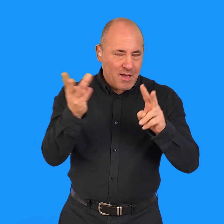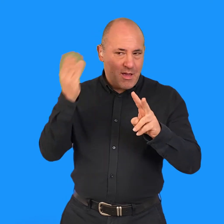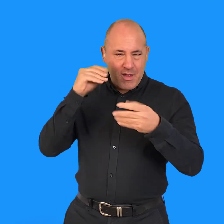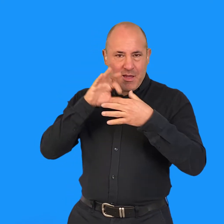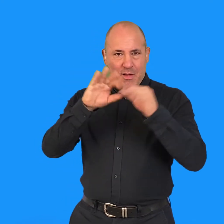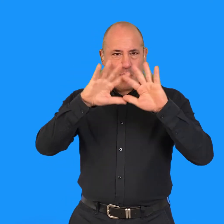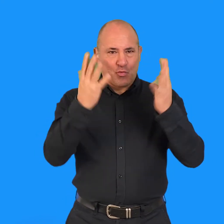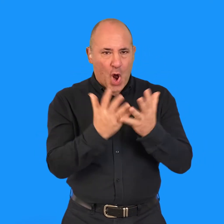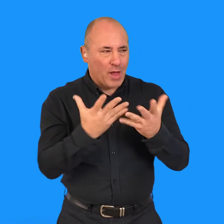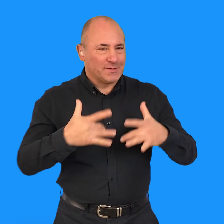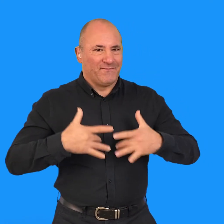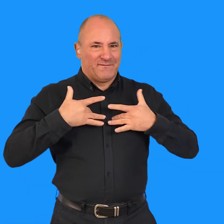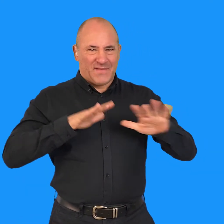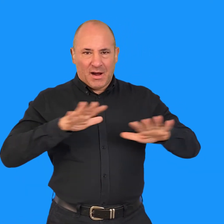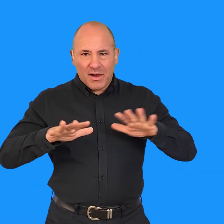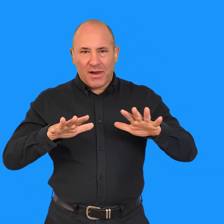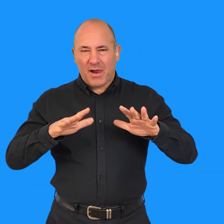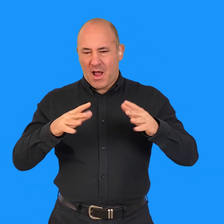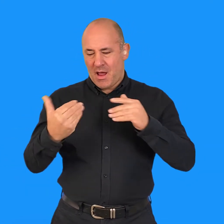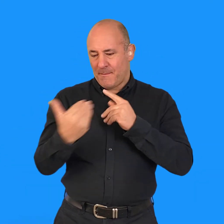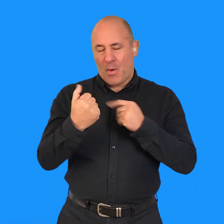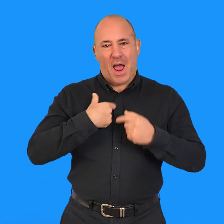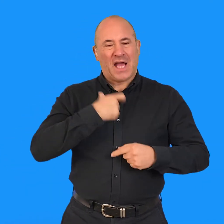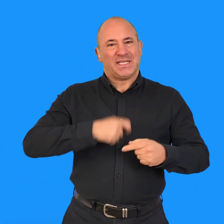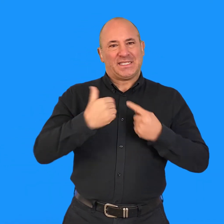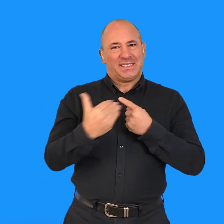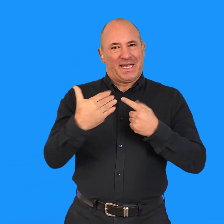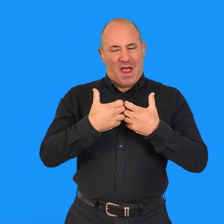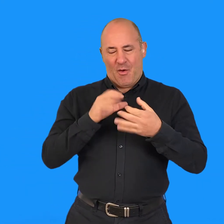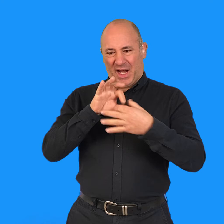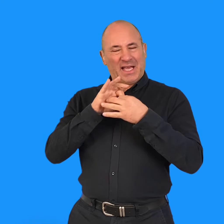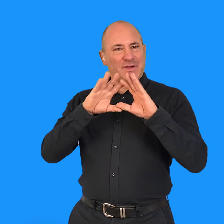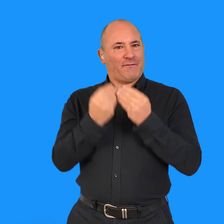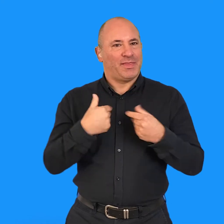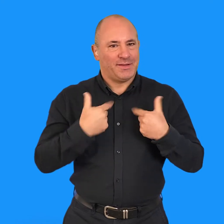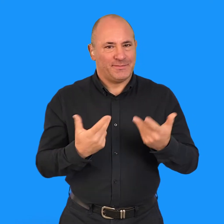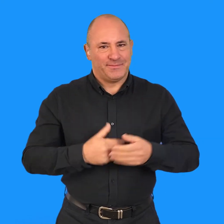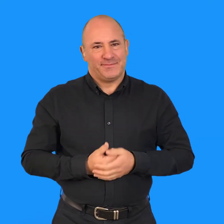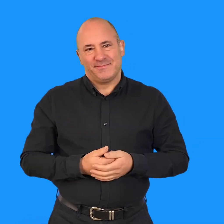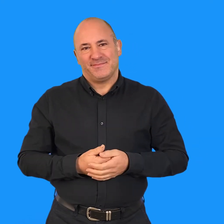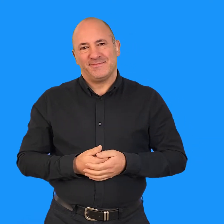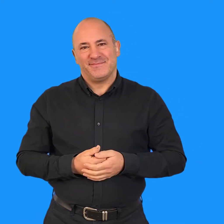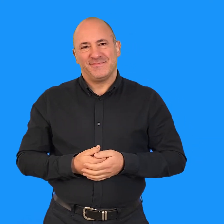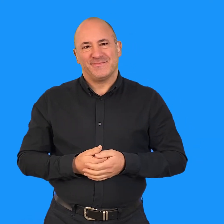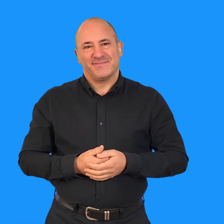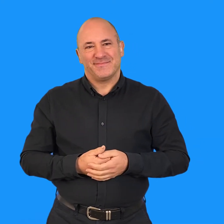and the ways that our senses interact with the way we see the world, feel the world,